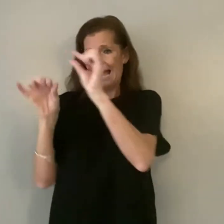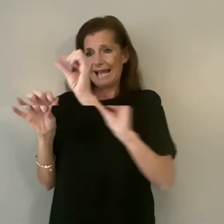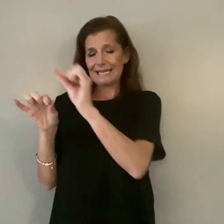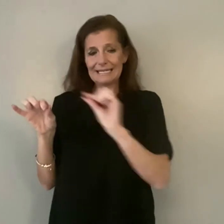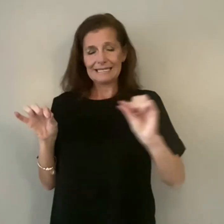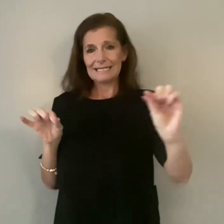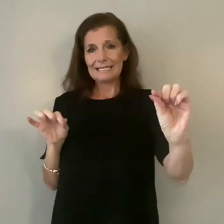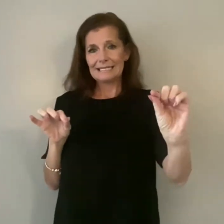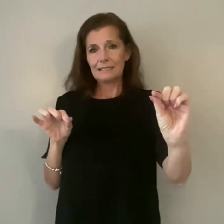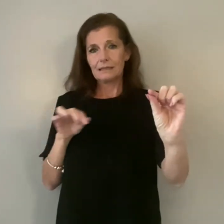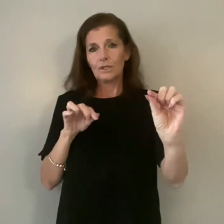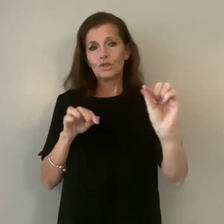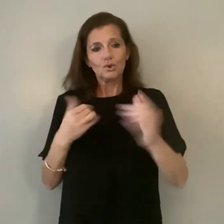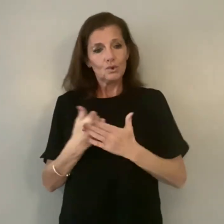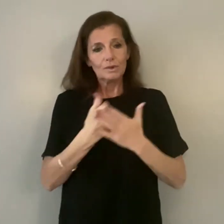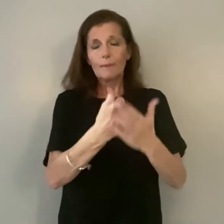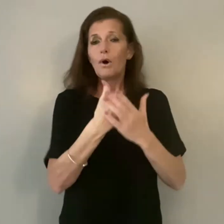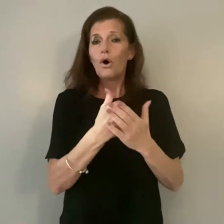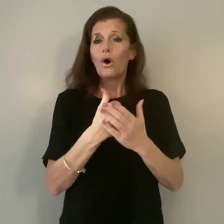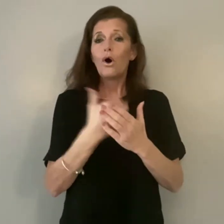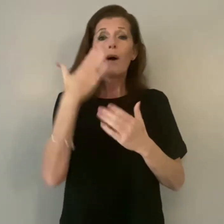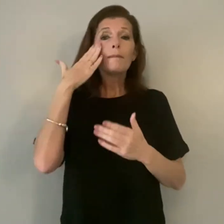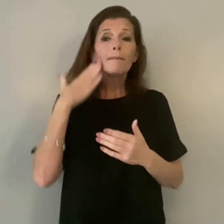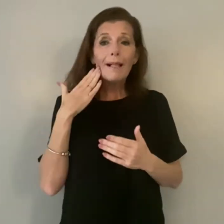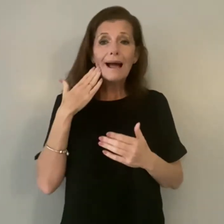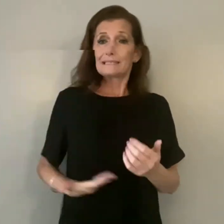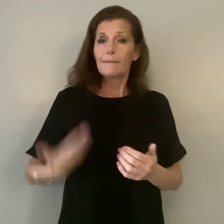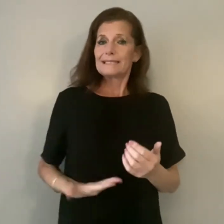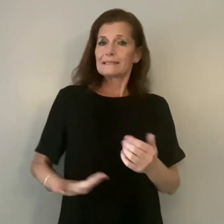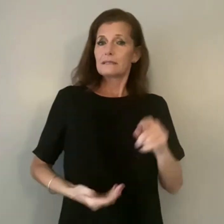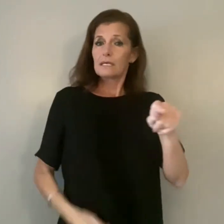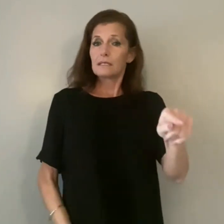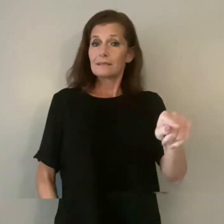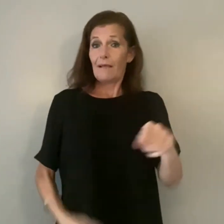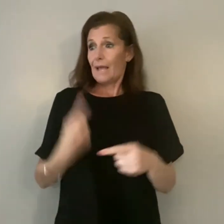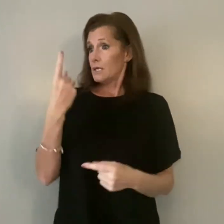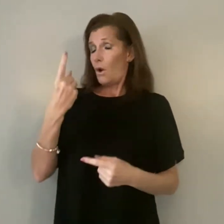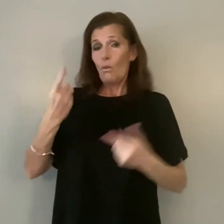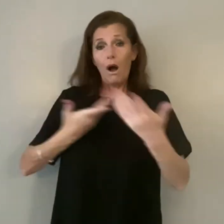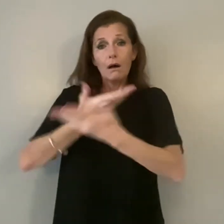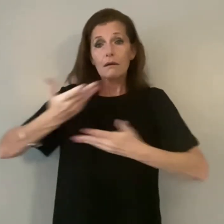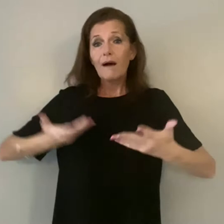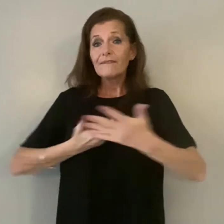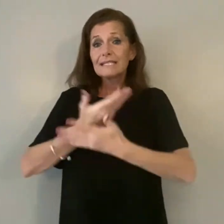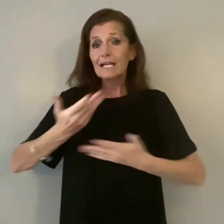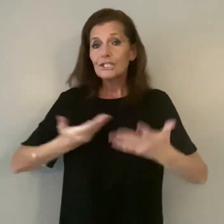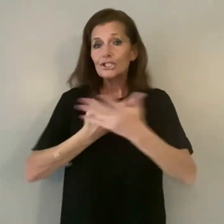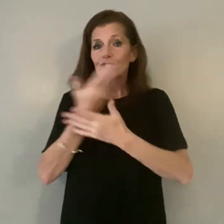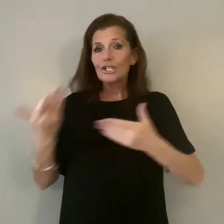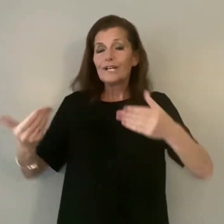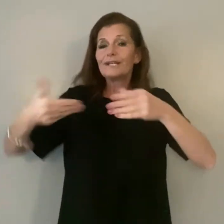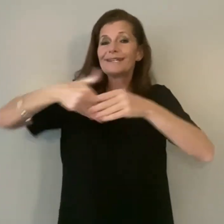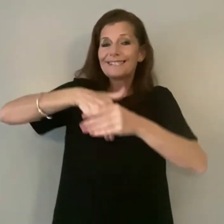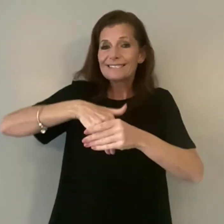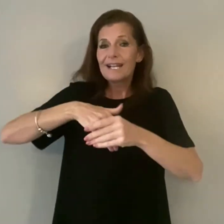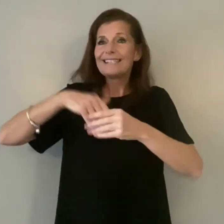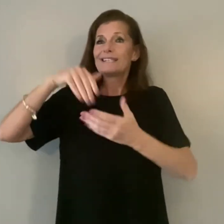can we ring fence or dedicate to supporting black businesses? That's just one conversation of many, but that's within the context of something